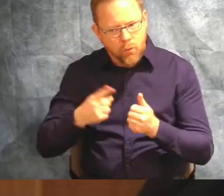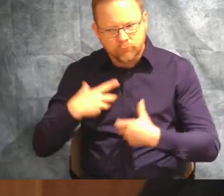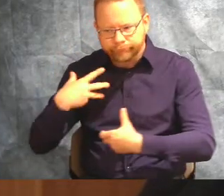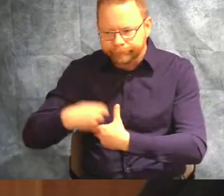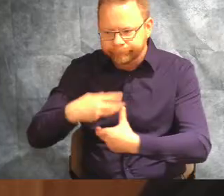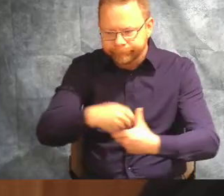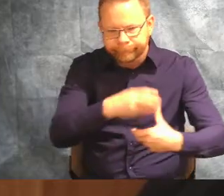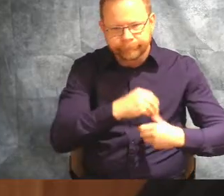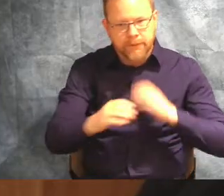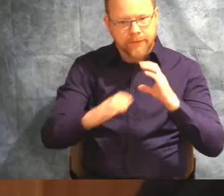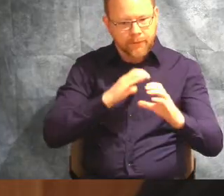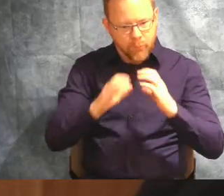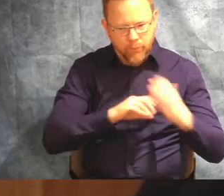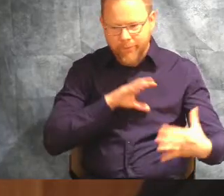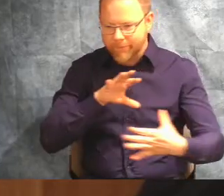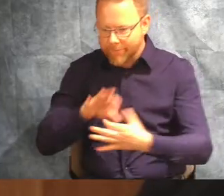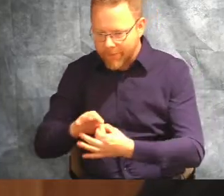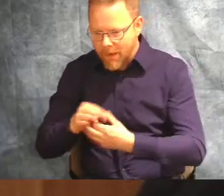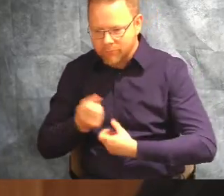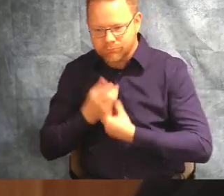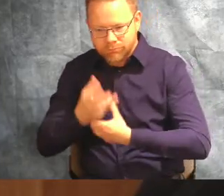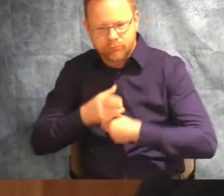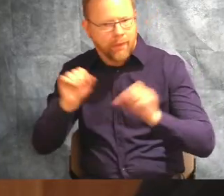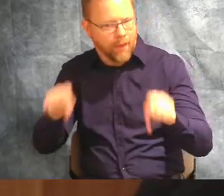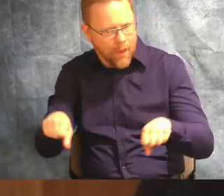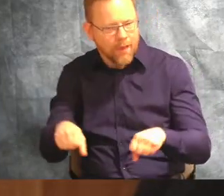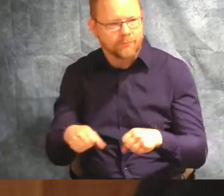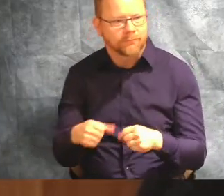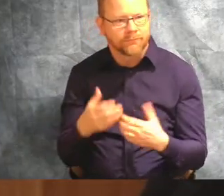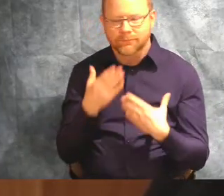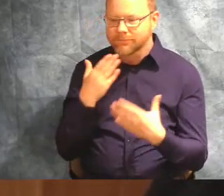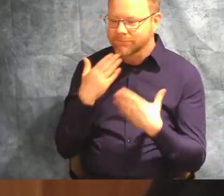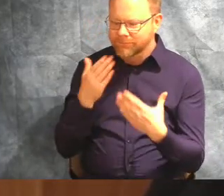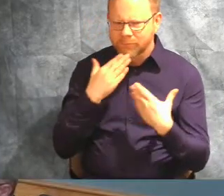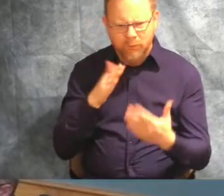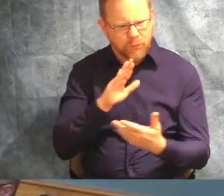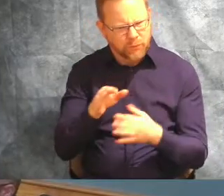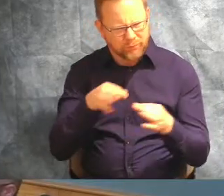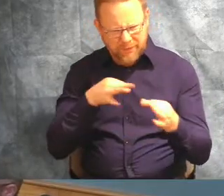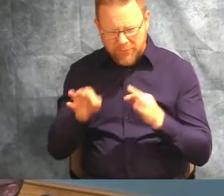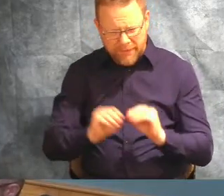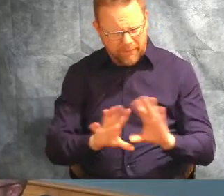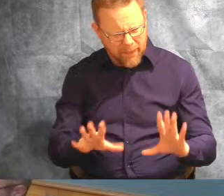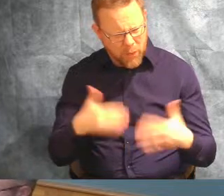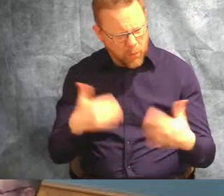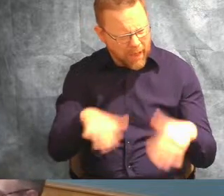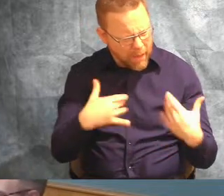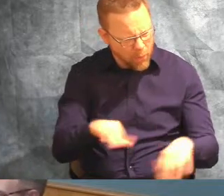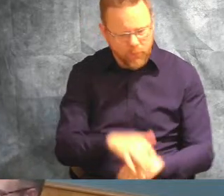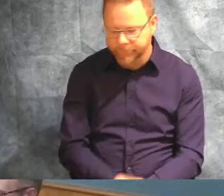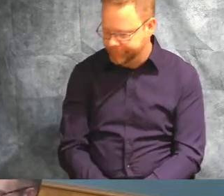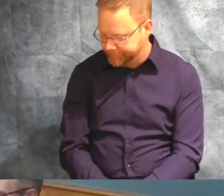and be heard. Thank you. Thank you so much. So articulate, right? Yes. Beautiful. And I know your